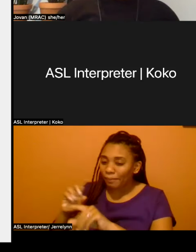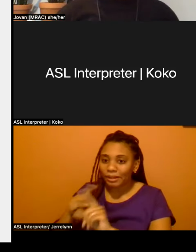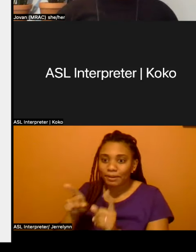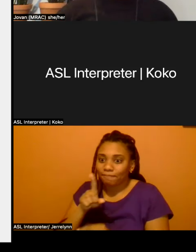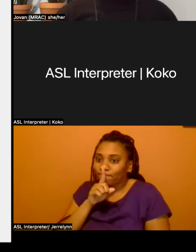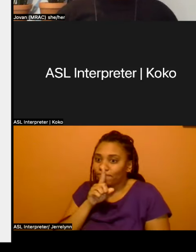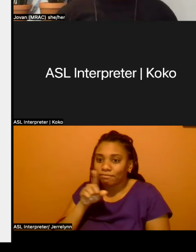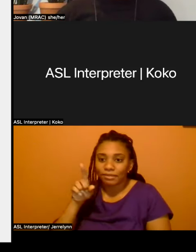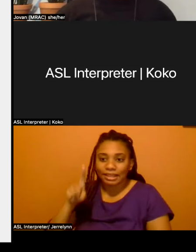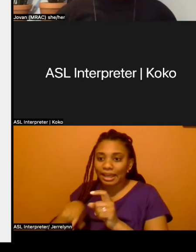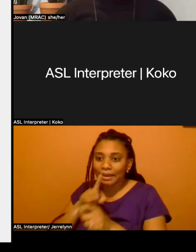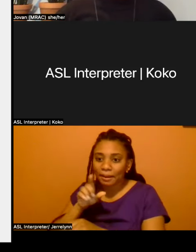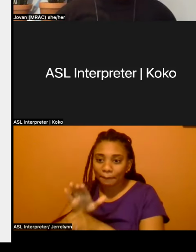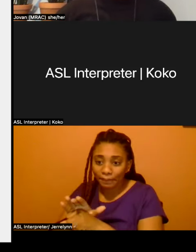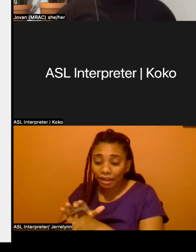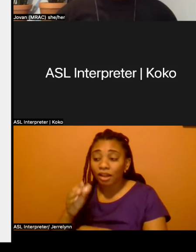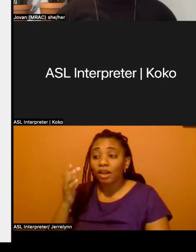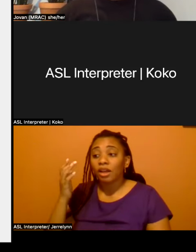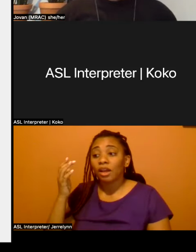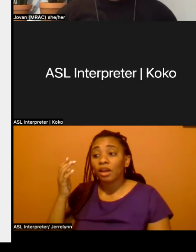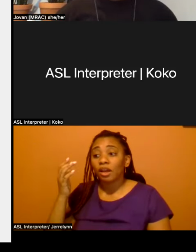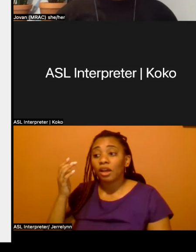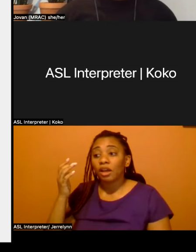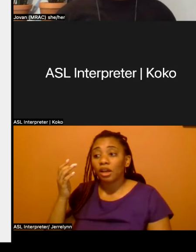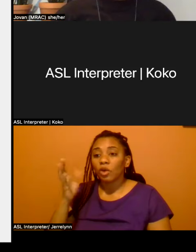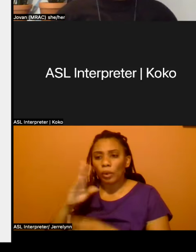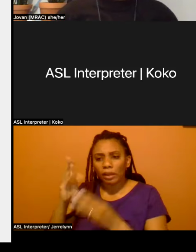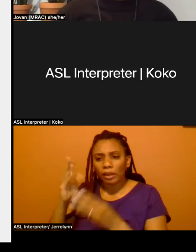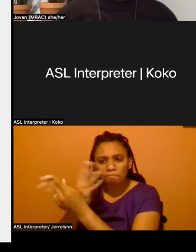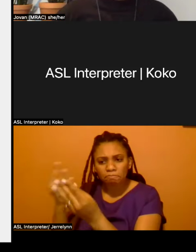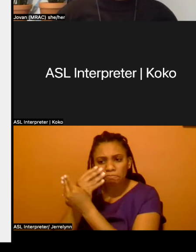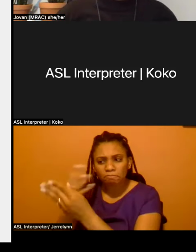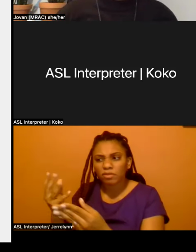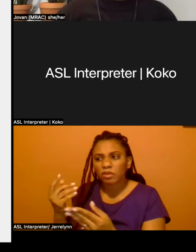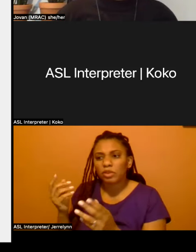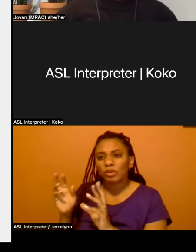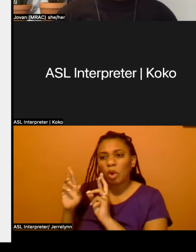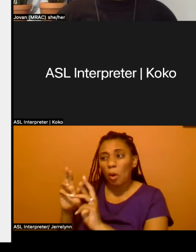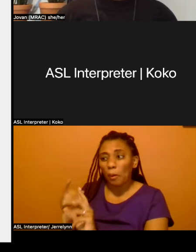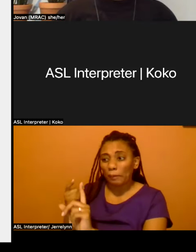We are actively trying to make sure that we have enough funding to continue this opportunity. But it is our pilot program.